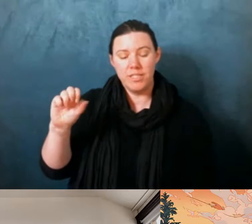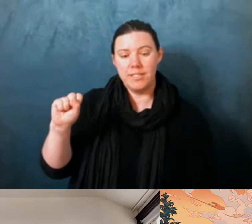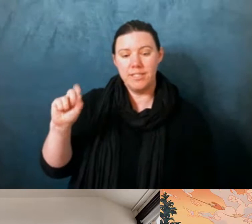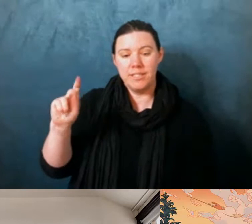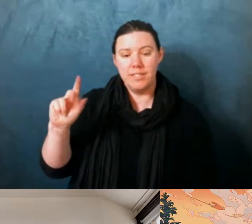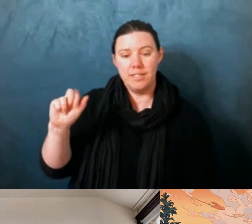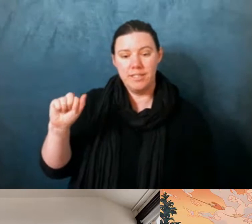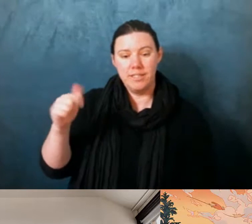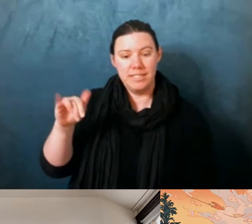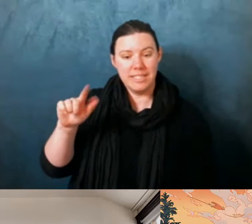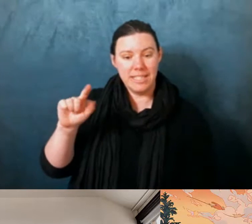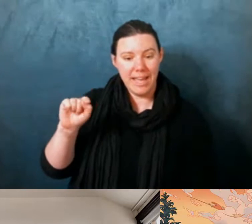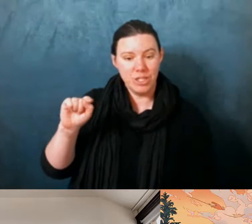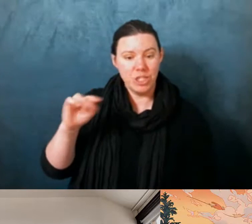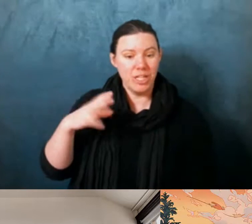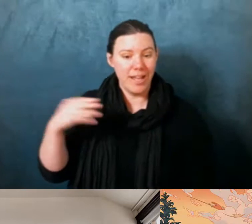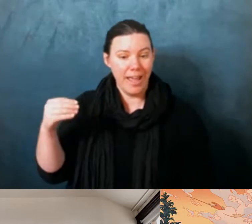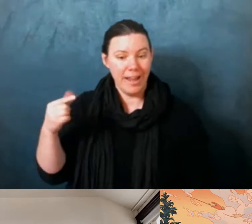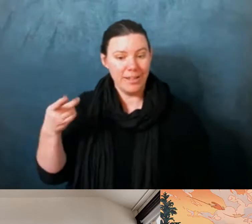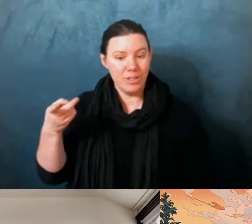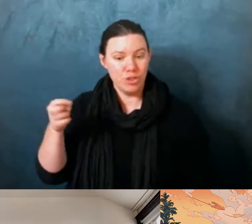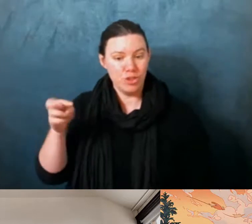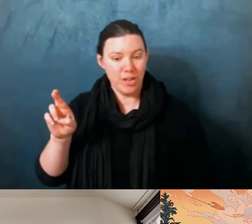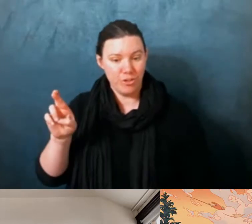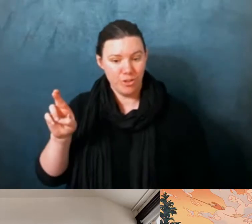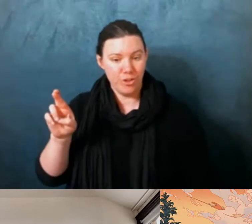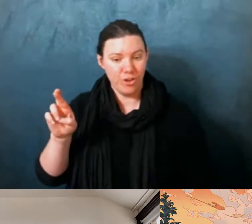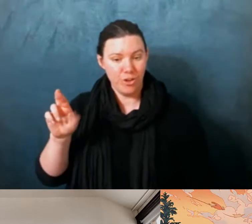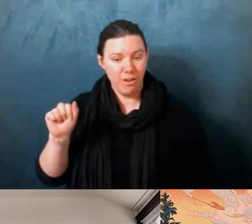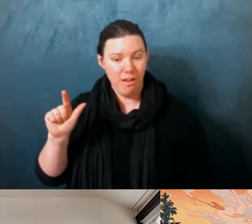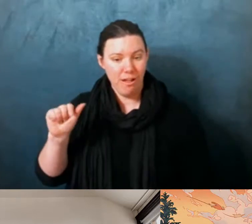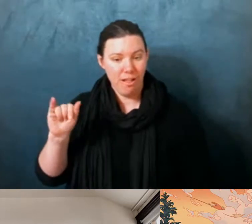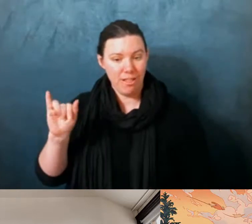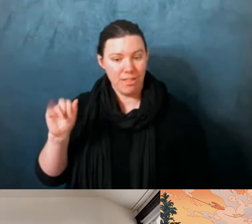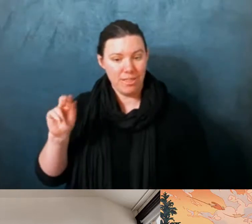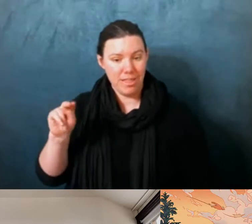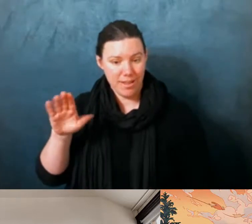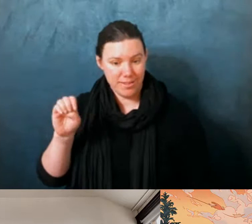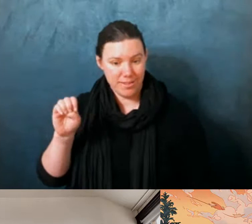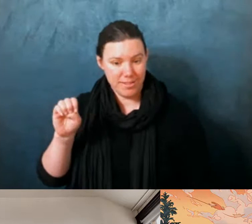the population I'm representing, has the same concerns. I'd like to speak specifically